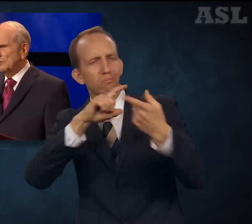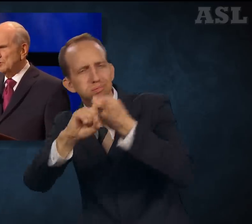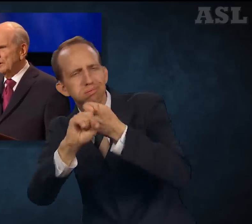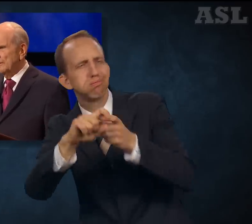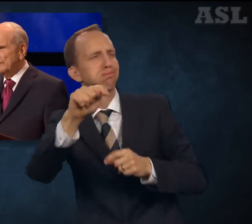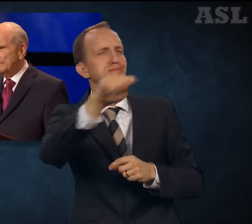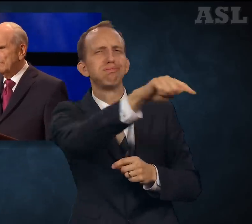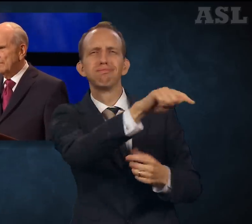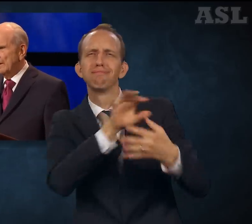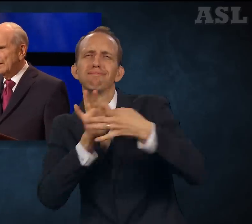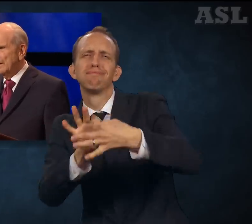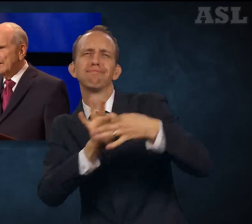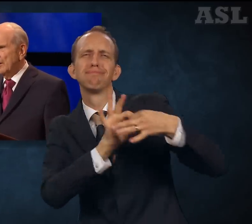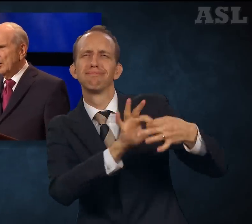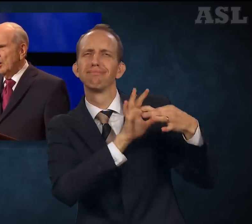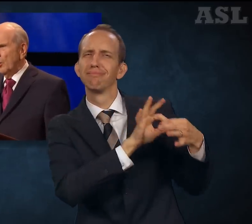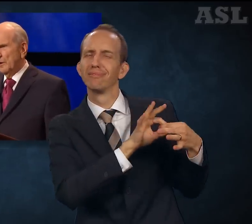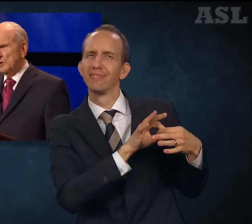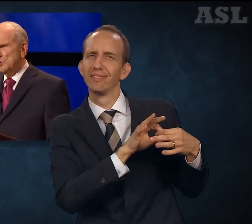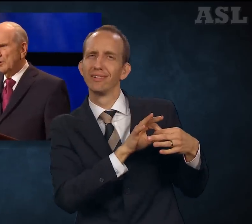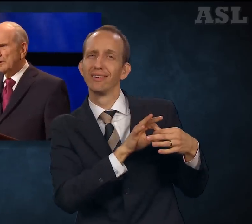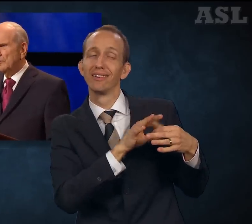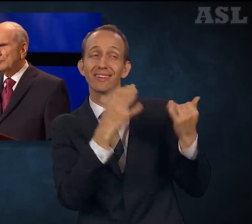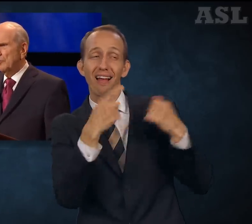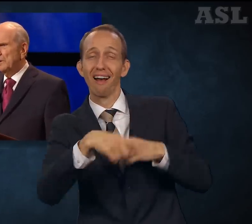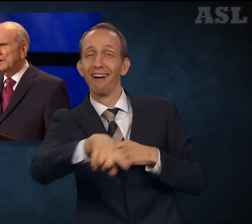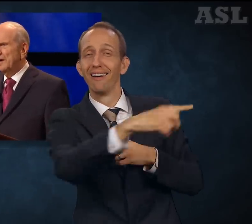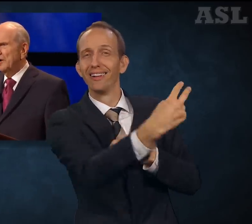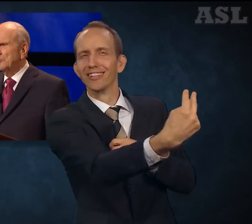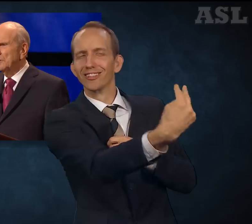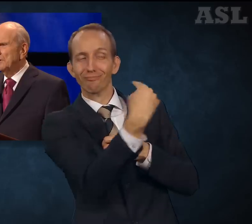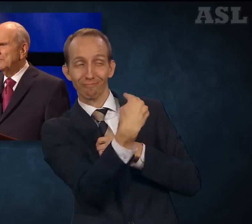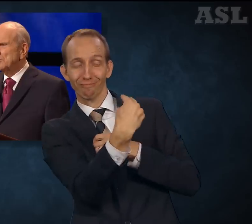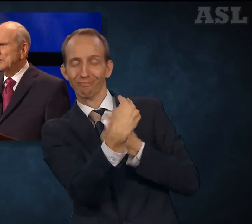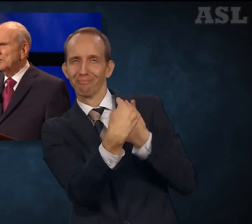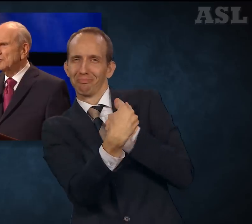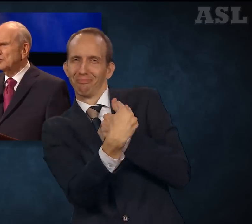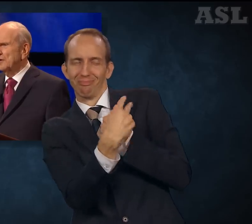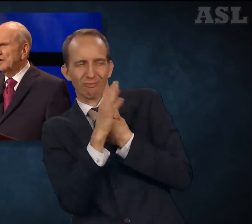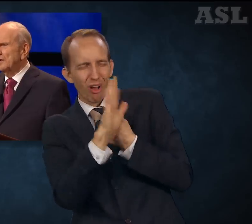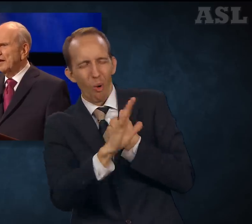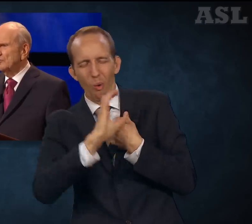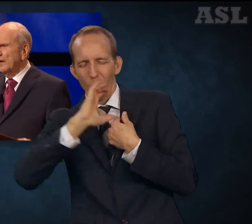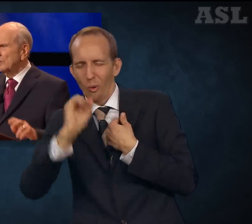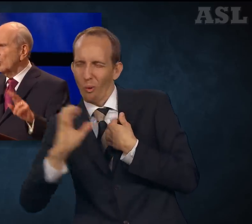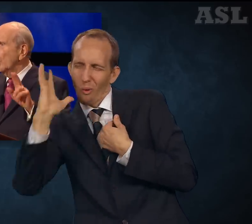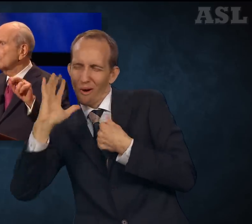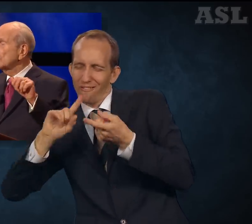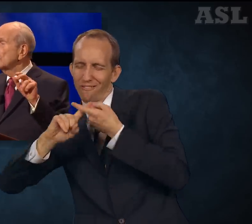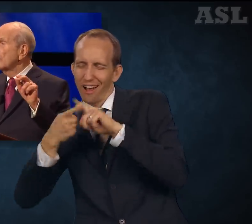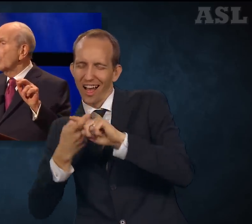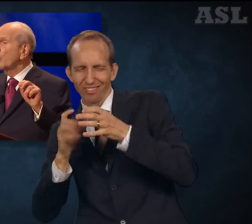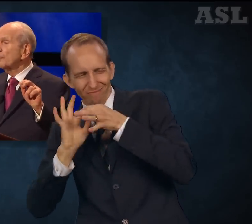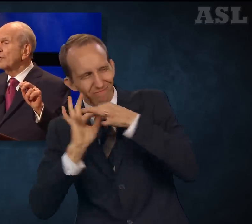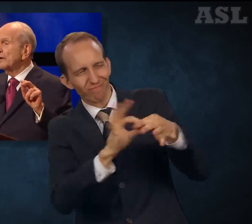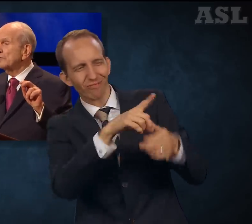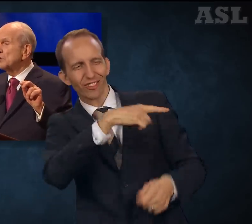WITH MEDICAL COLLEAGUES AND OTHER DEAR FRIENDS IN CHINA.